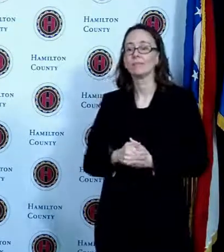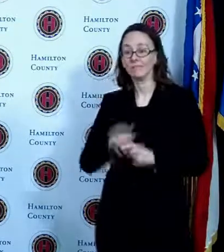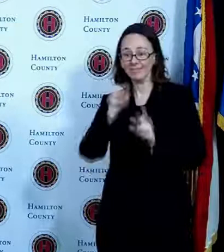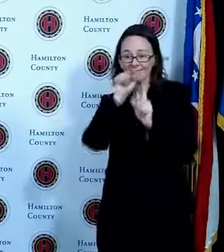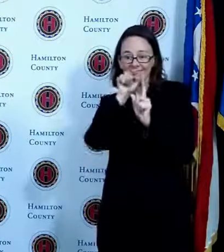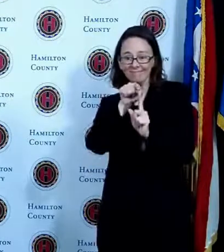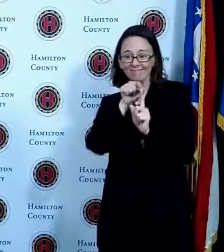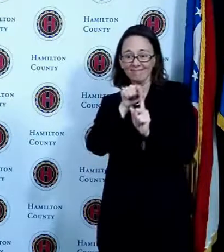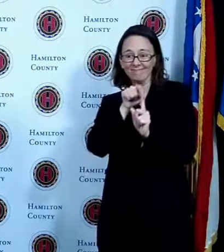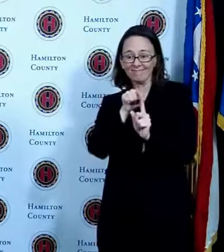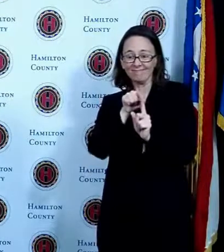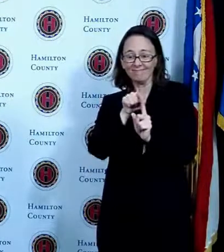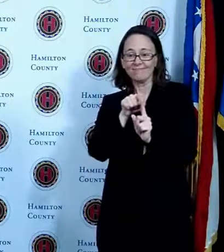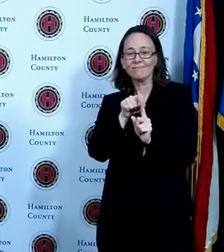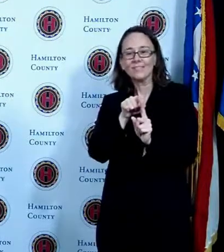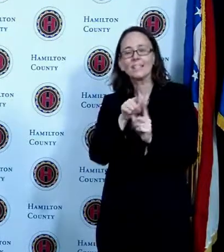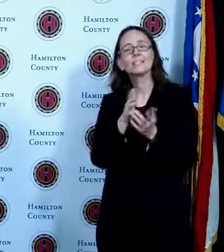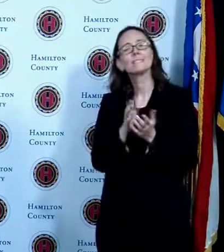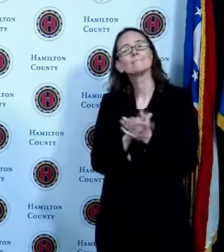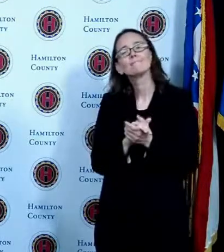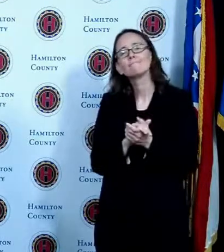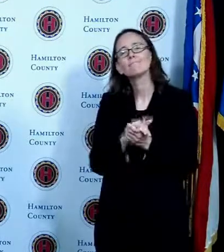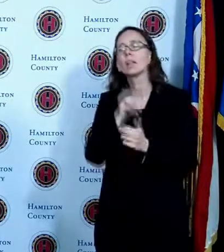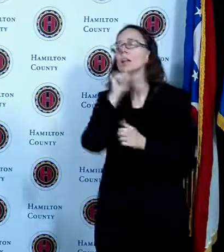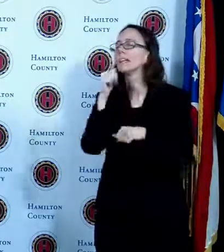use this word I'll use the word that you hear in the public a lot the